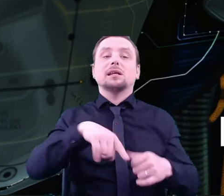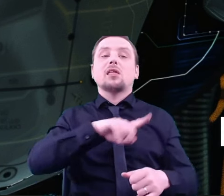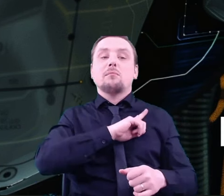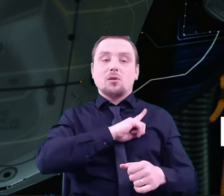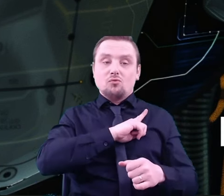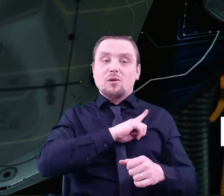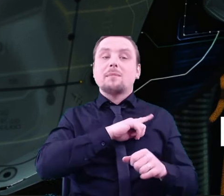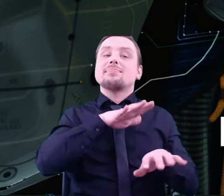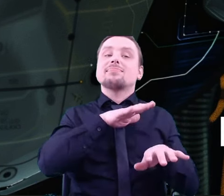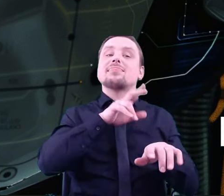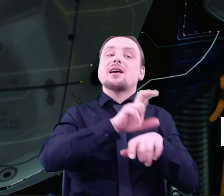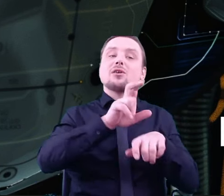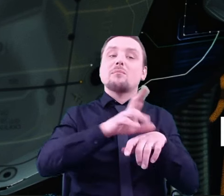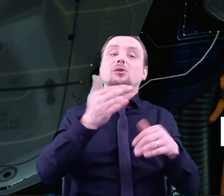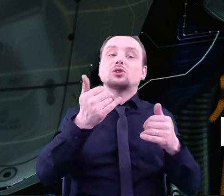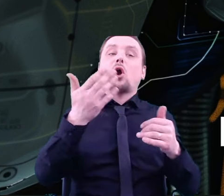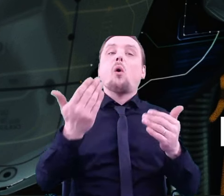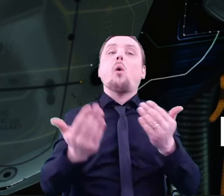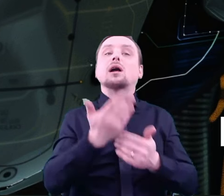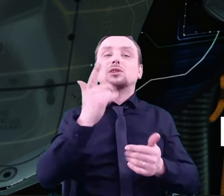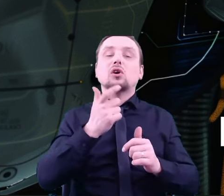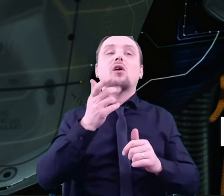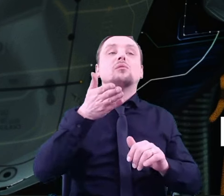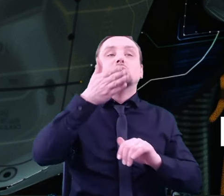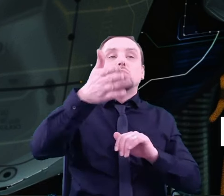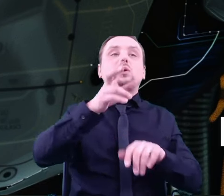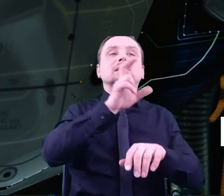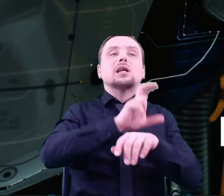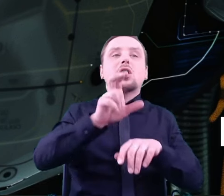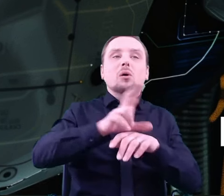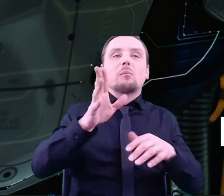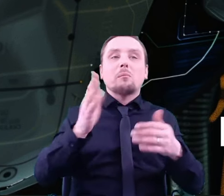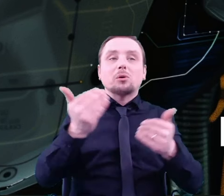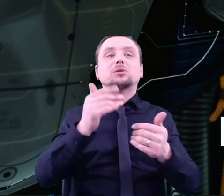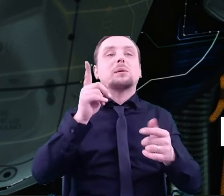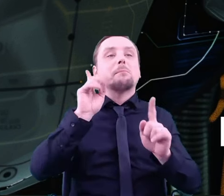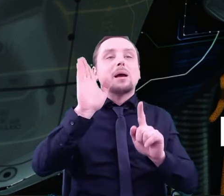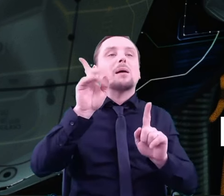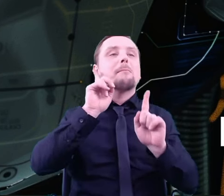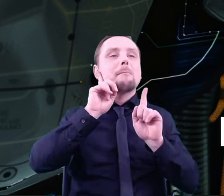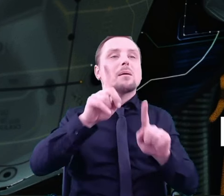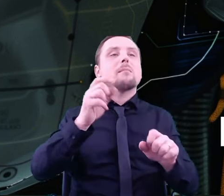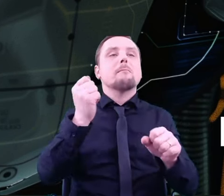the development of AI algorithms may pose a threat to humanity in the future.